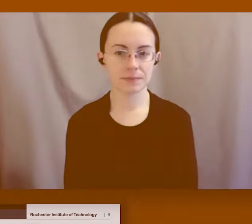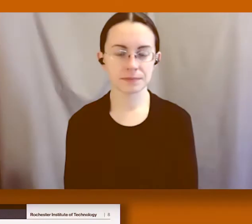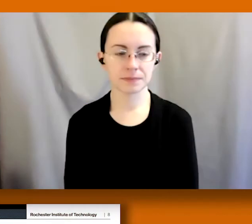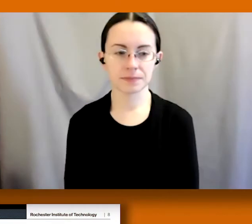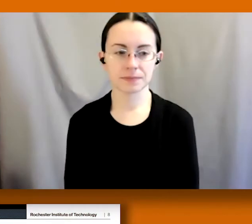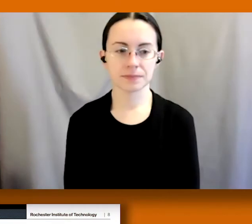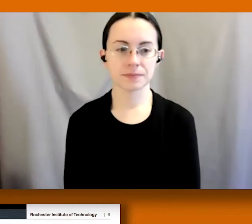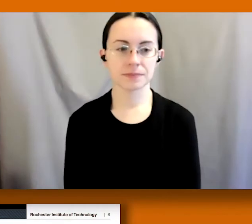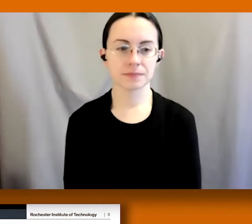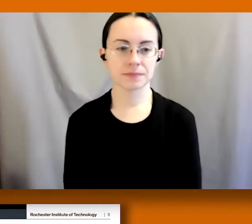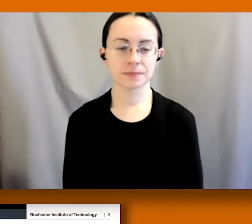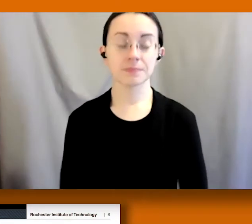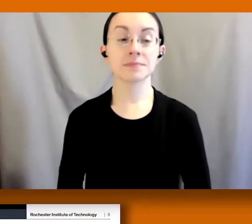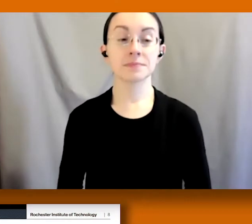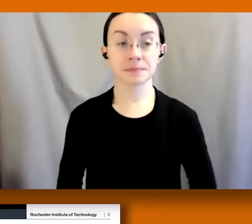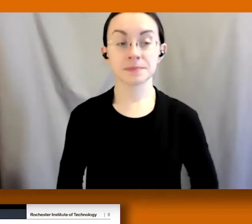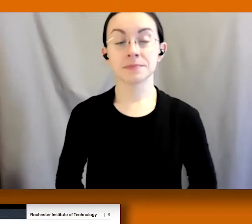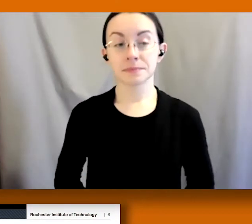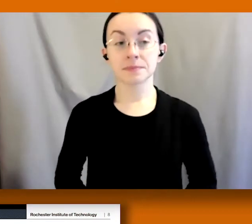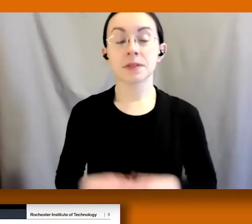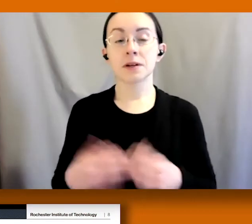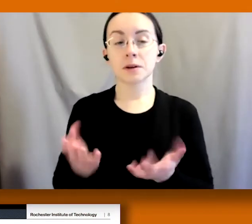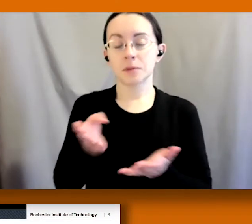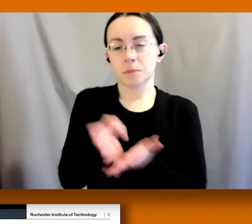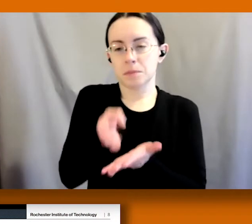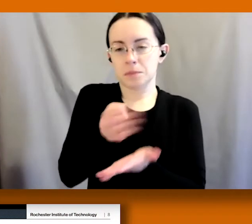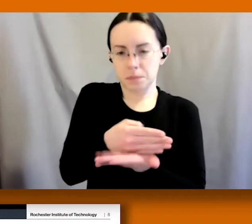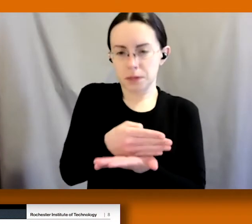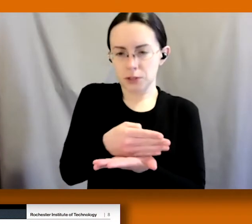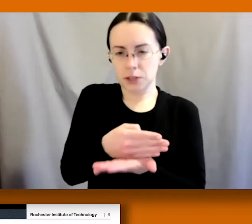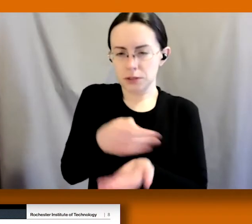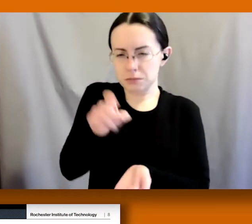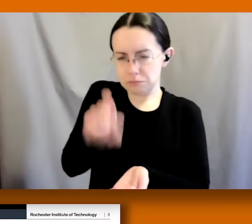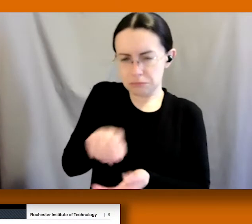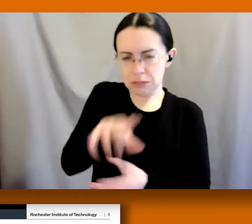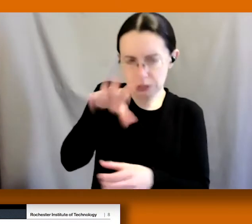So, the budget should always include the budget-- or the benefit charges